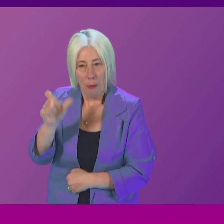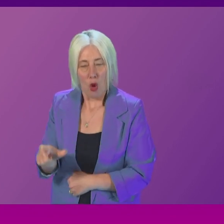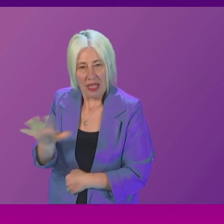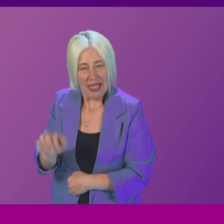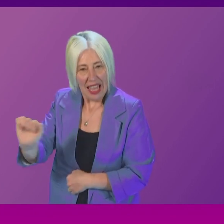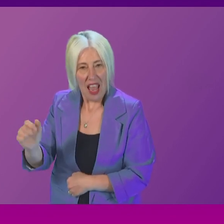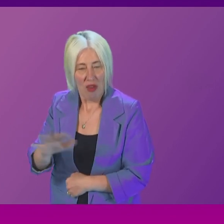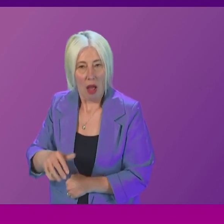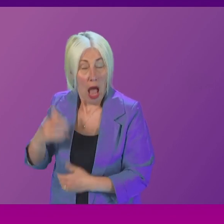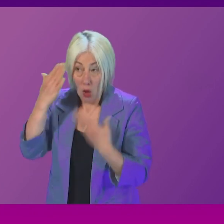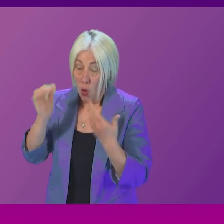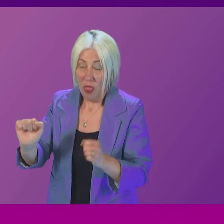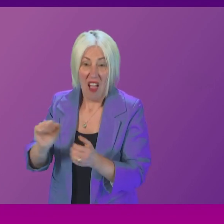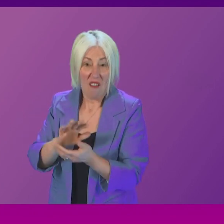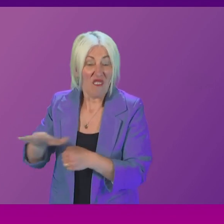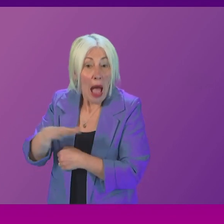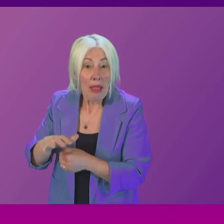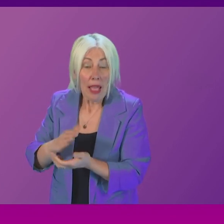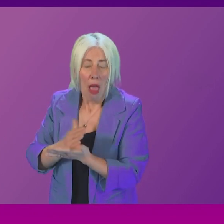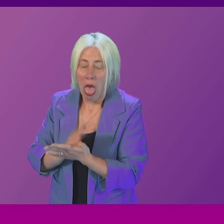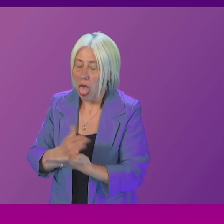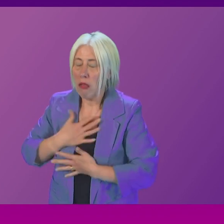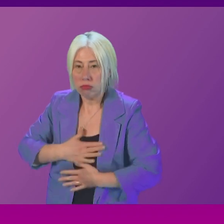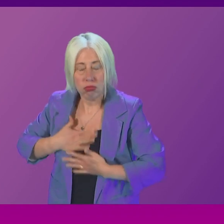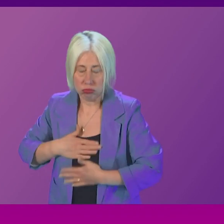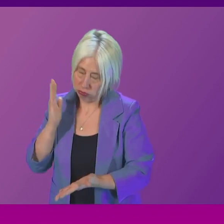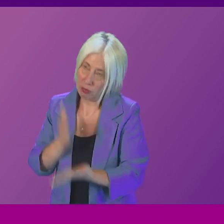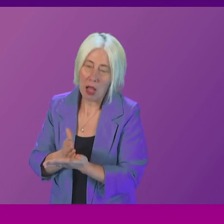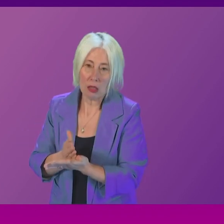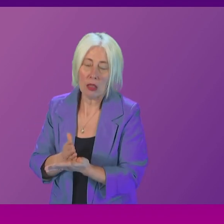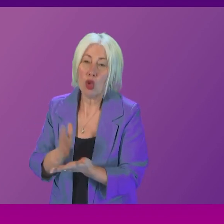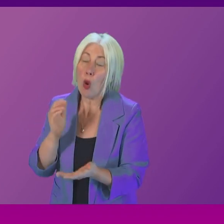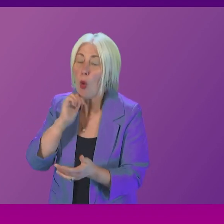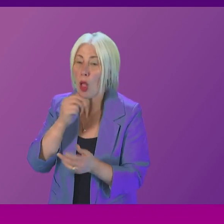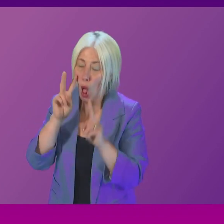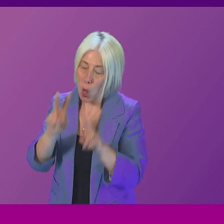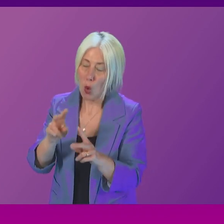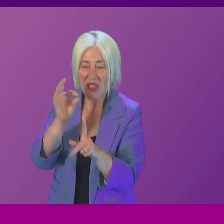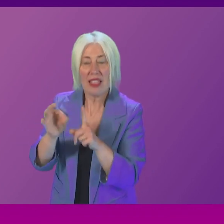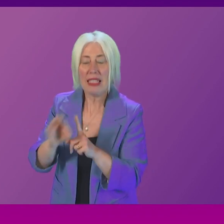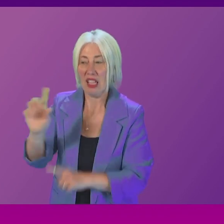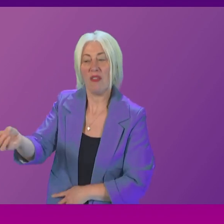what the family is going through. I will, of course, look at the details if Oliver Mundell sends them to me shortly after